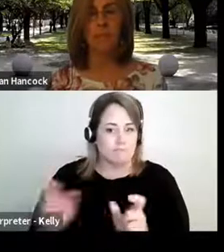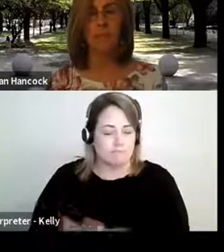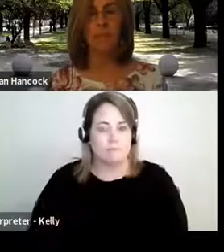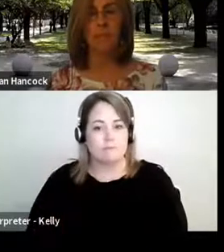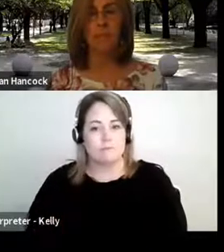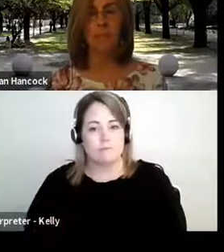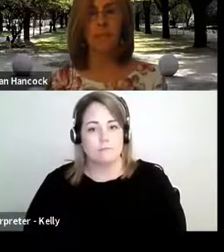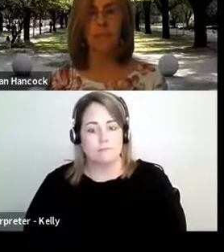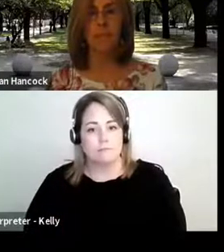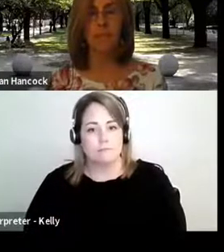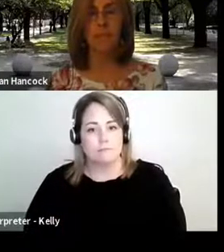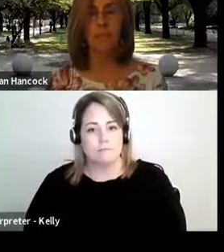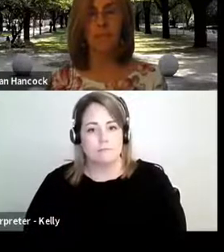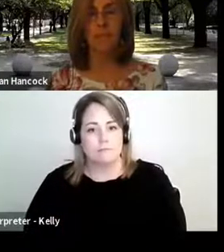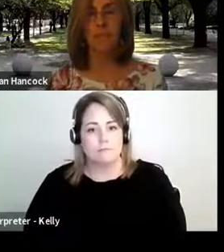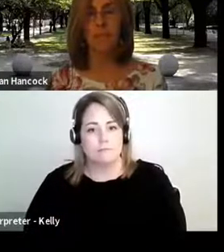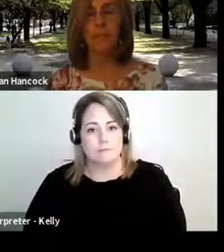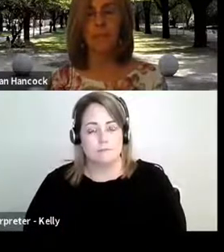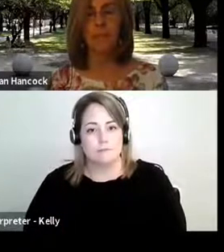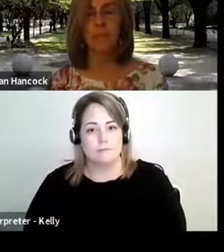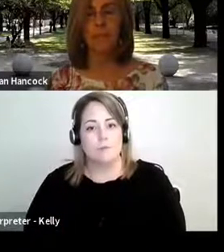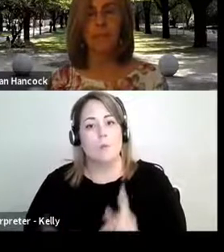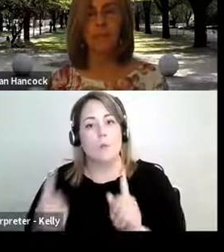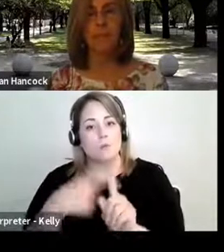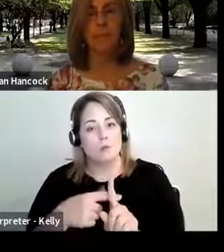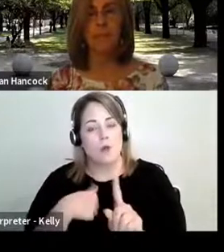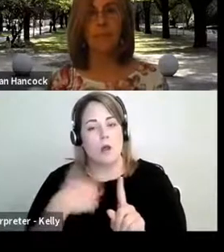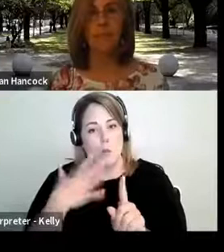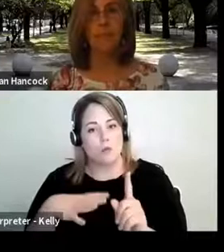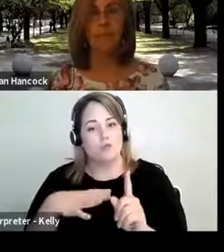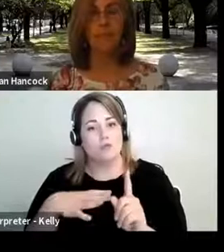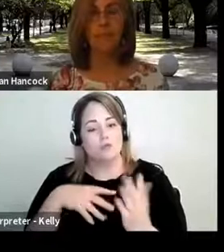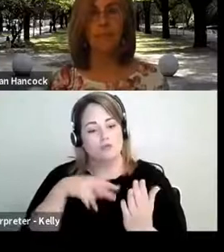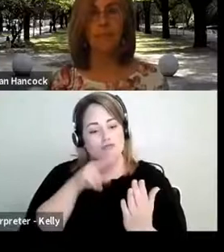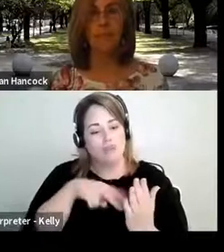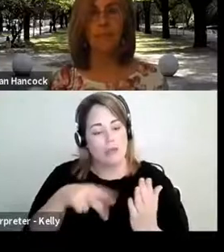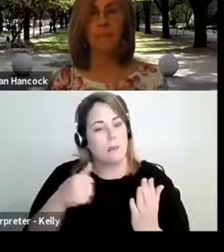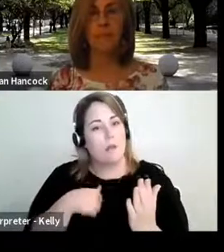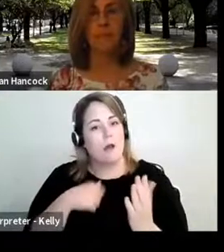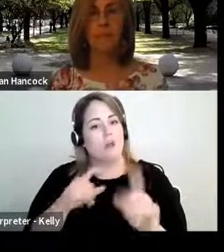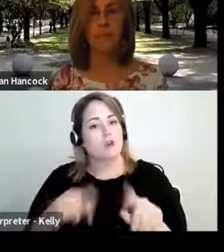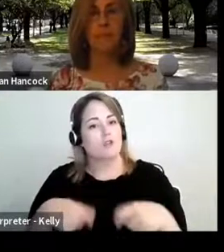Also I just wanted to read my contribution because I wanted to ensure that my presentation